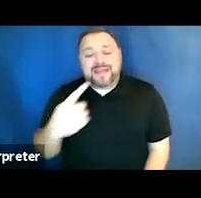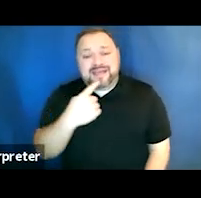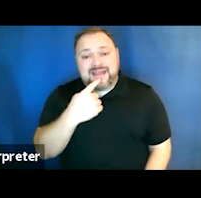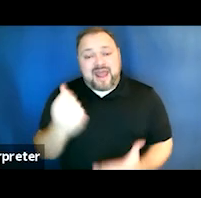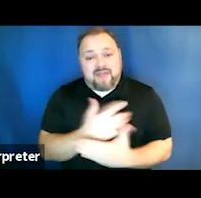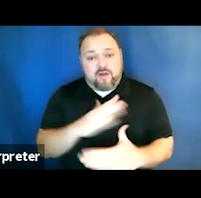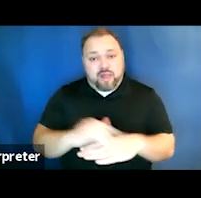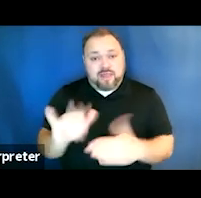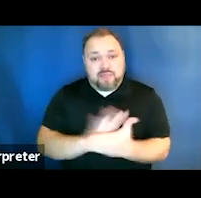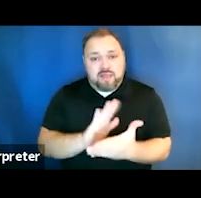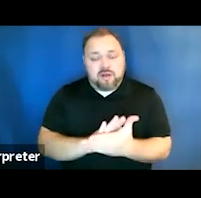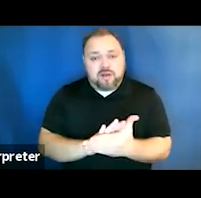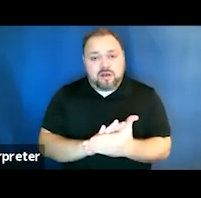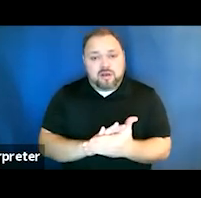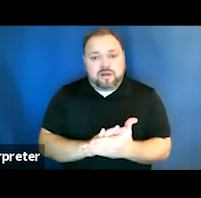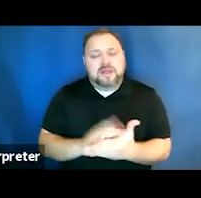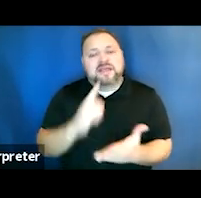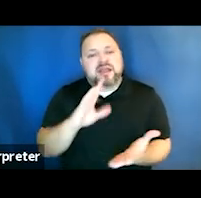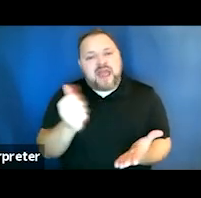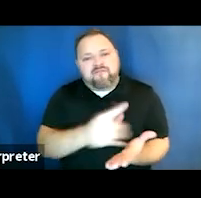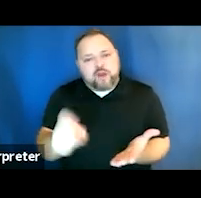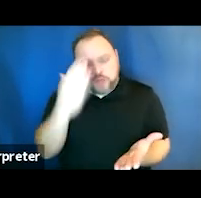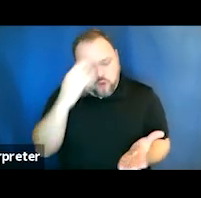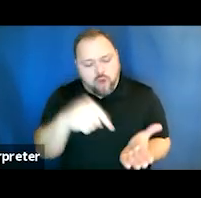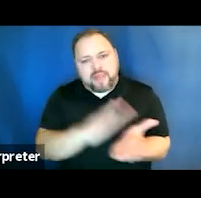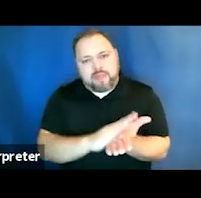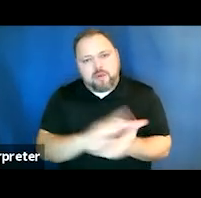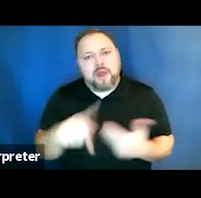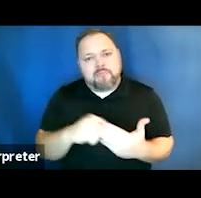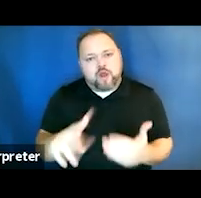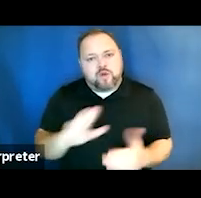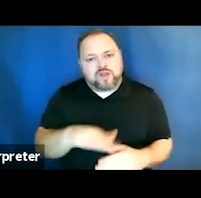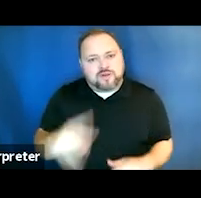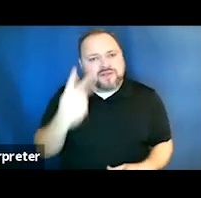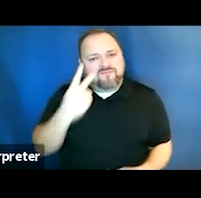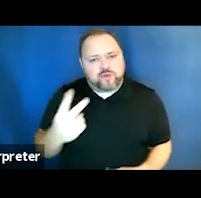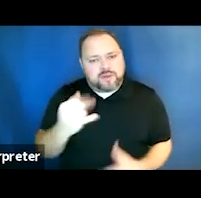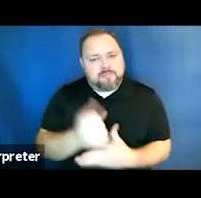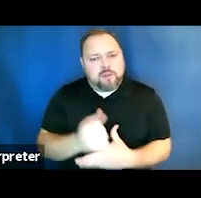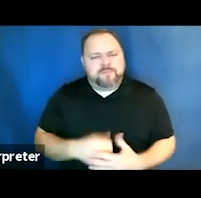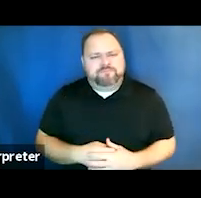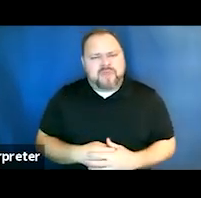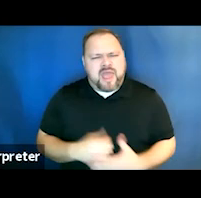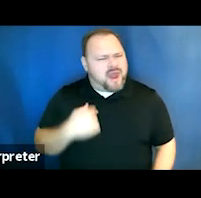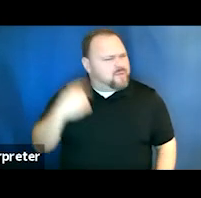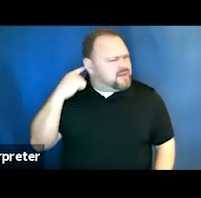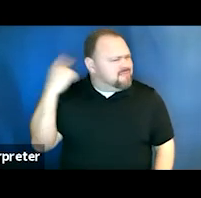is on the paper that you need to know about your child's visual impairment. I'm thinking to myself, hold on, wait,